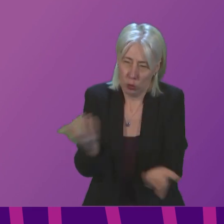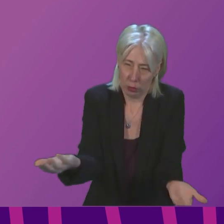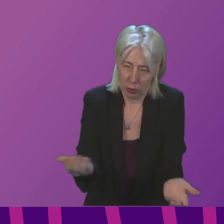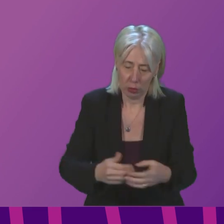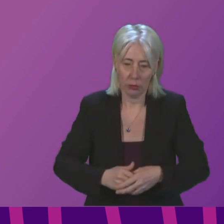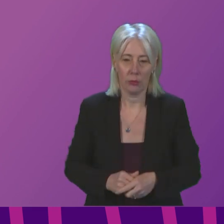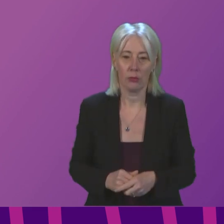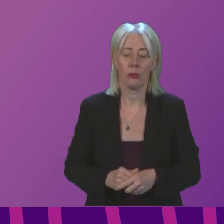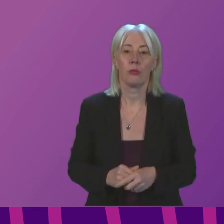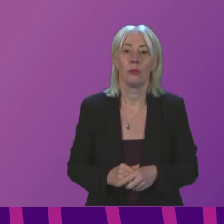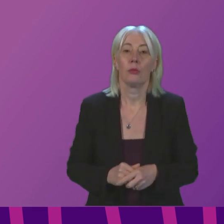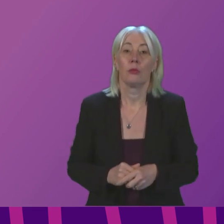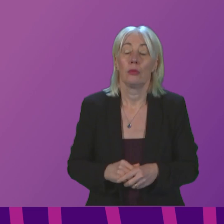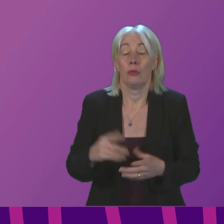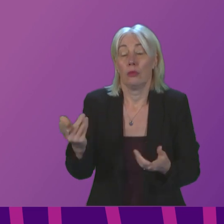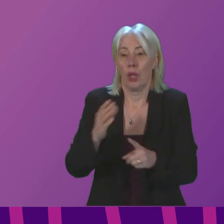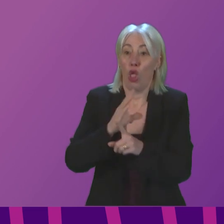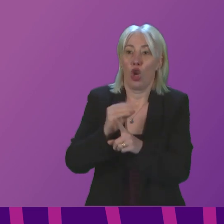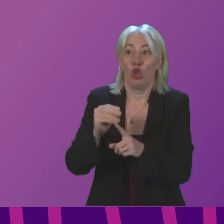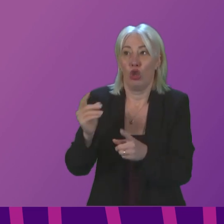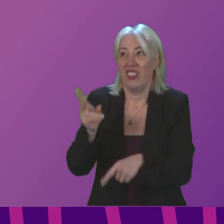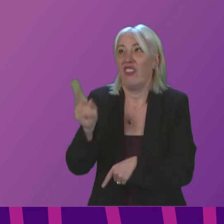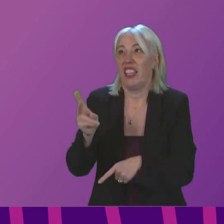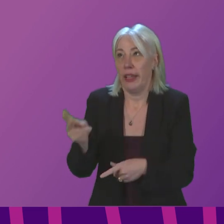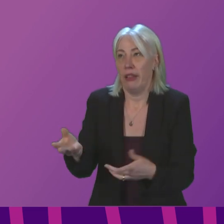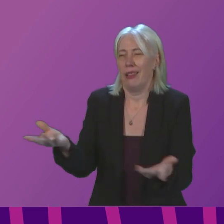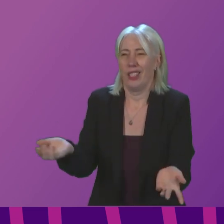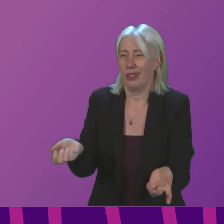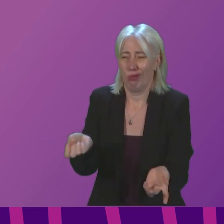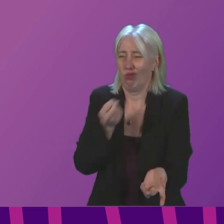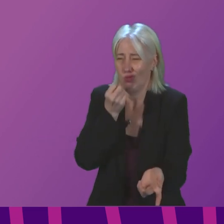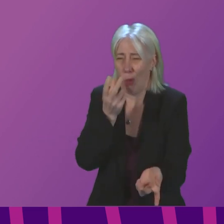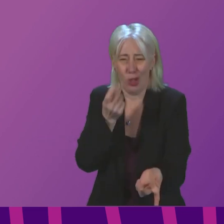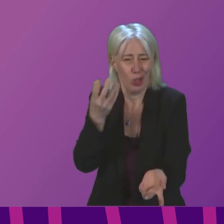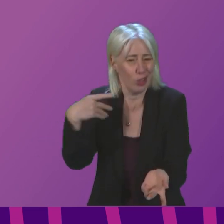Like much else that comes from the Conservative Party, that is nonsense, and it completely